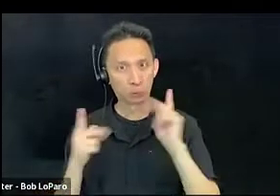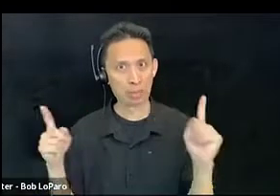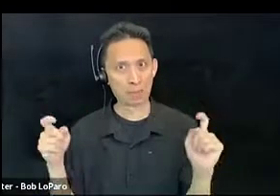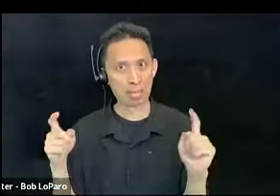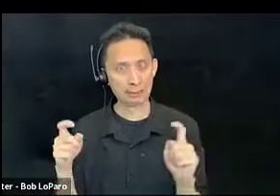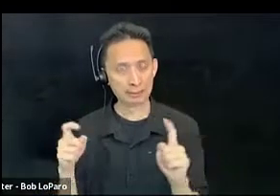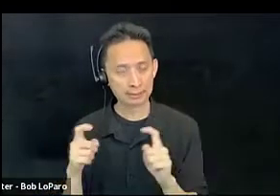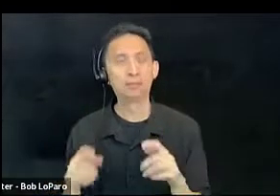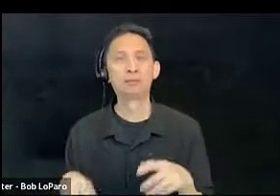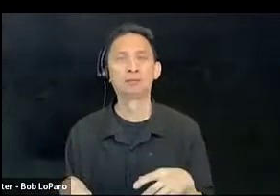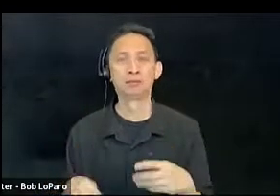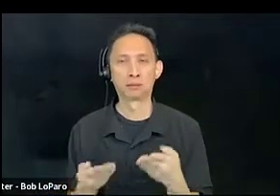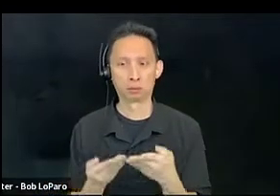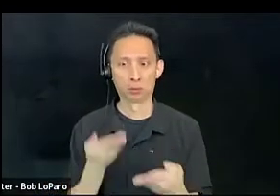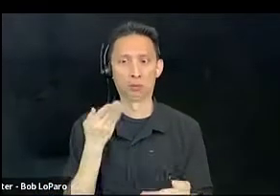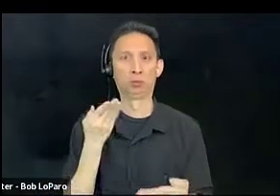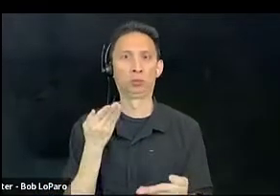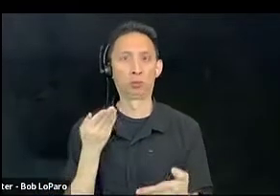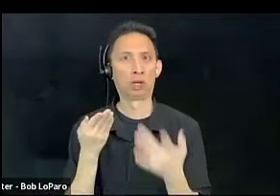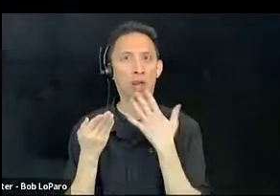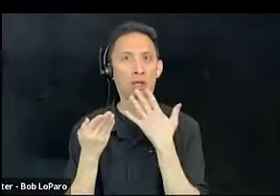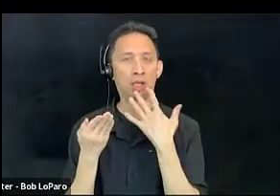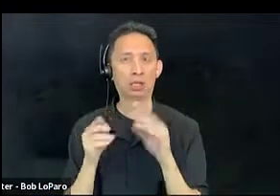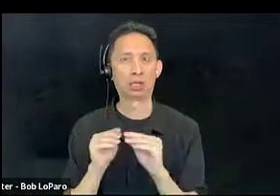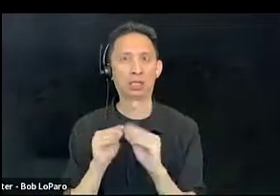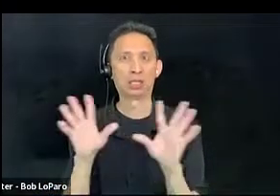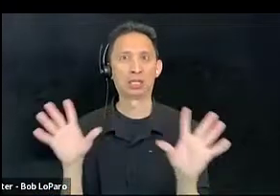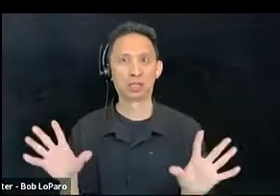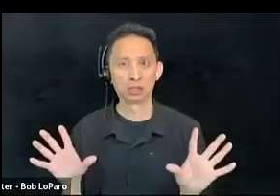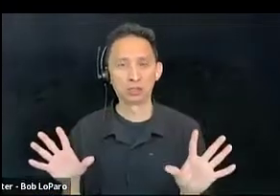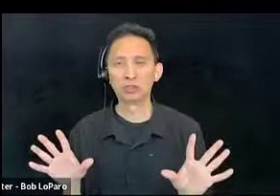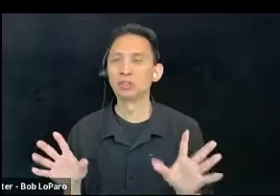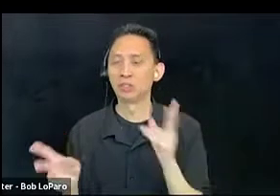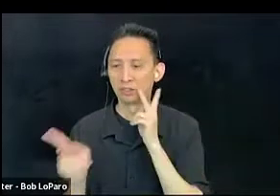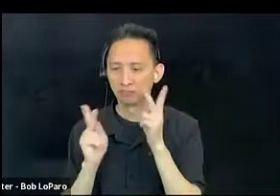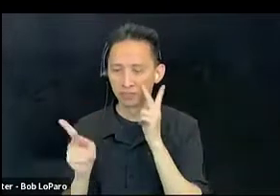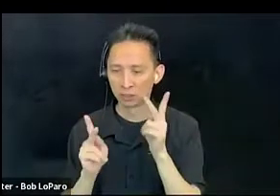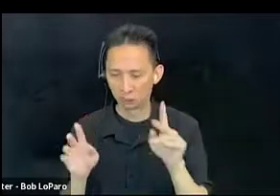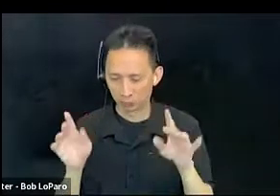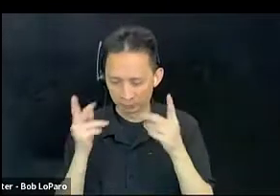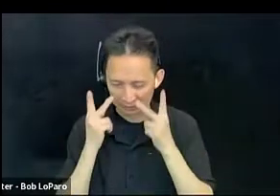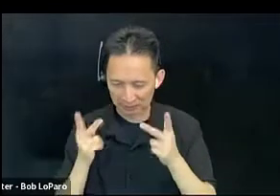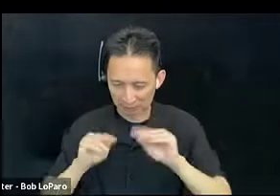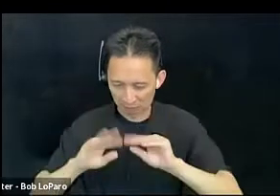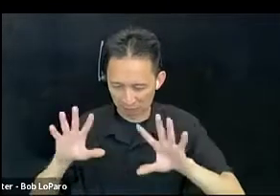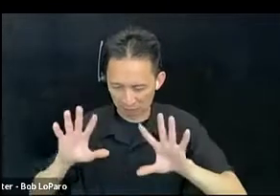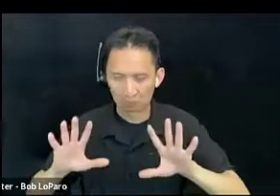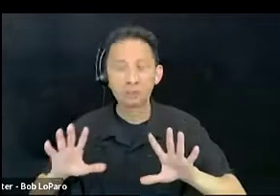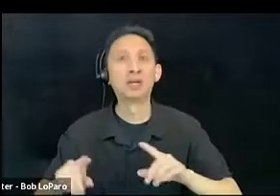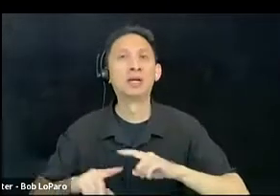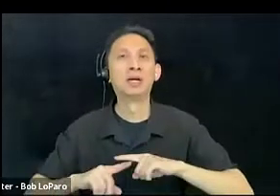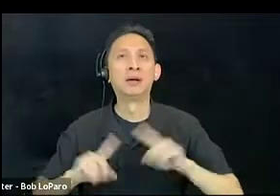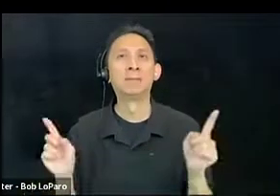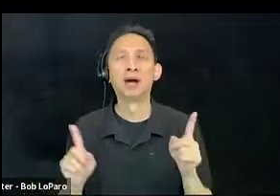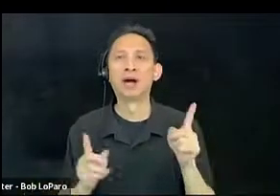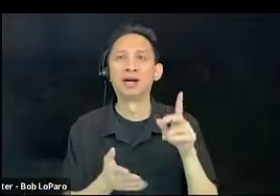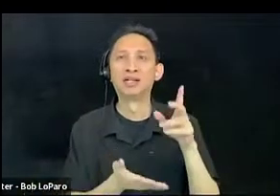the use of color, very distinct visual features, but the child's currently a pre-symbolic communicator.